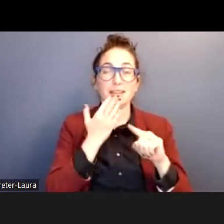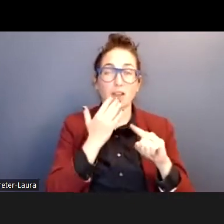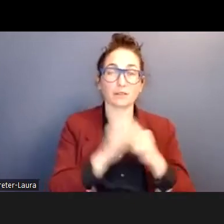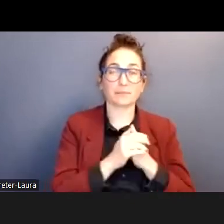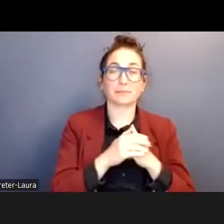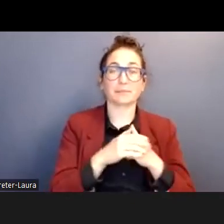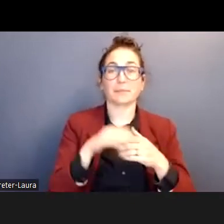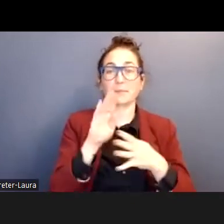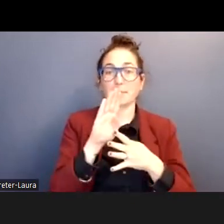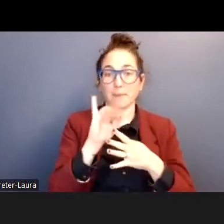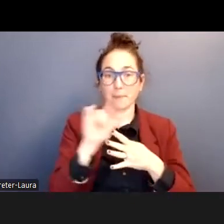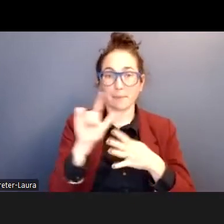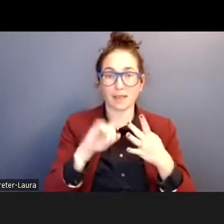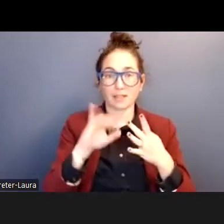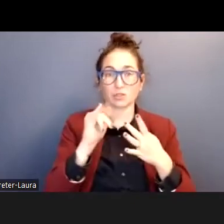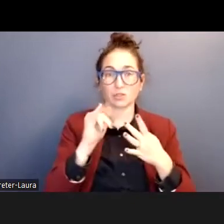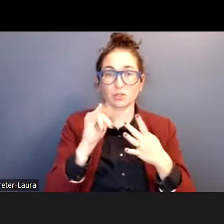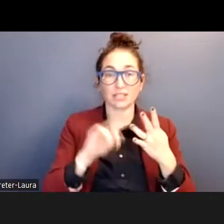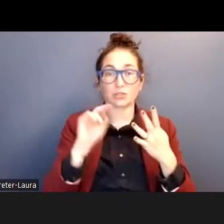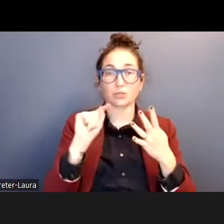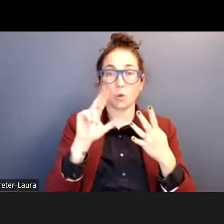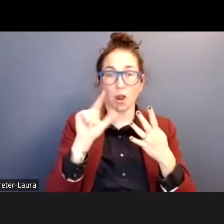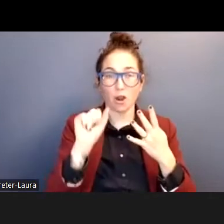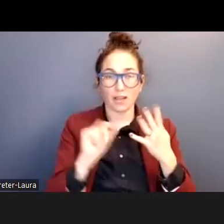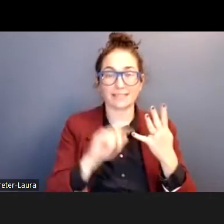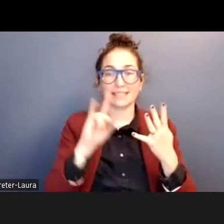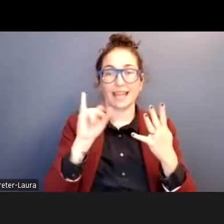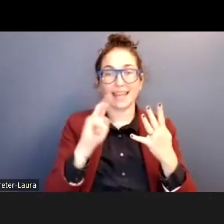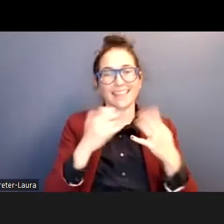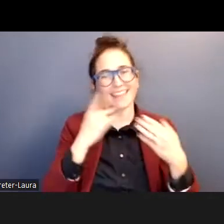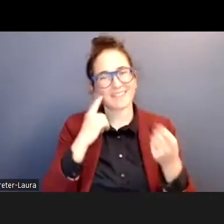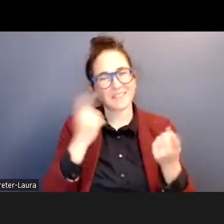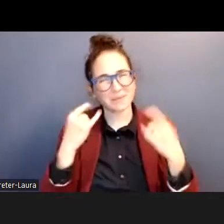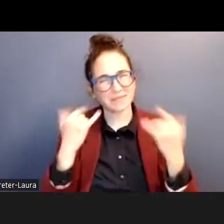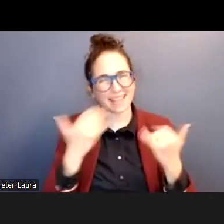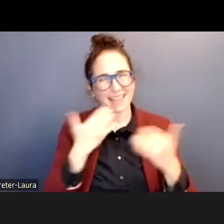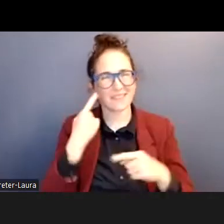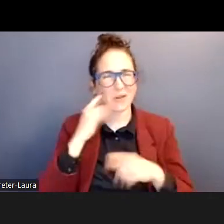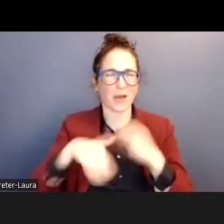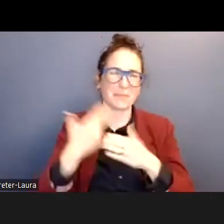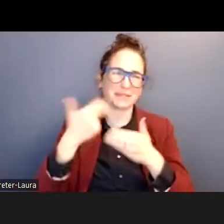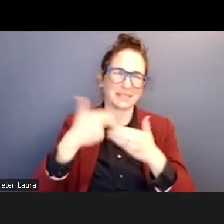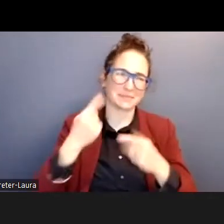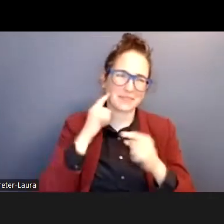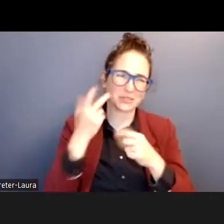welcome. And thank you for being here. And thank you all of our participants for joining. I'd like to invite each of our